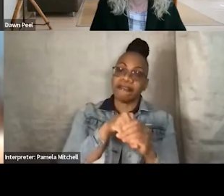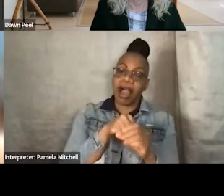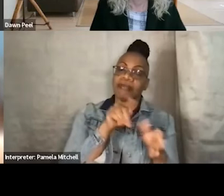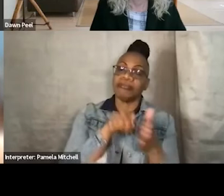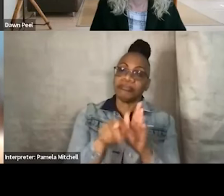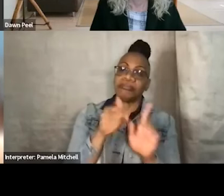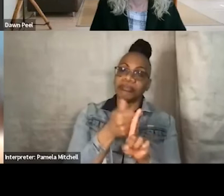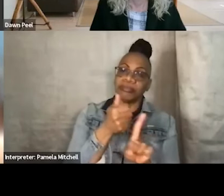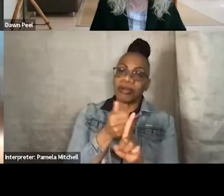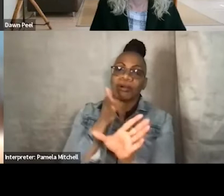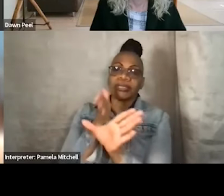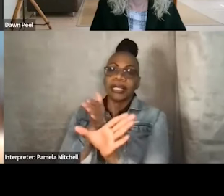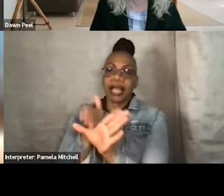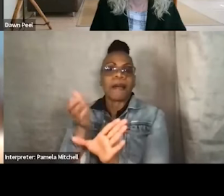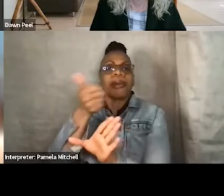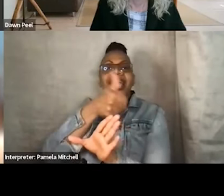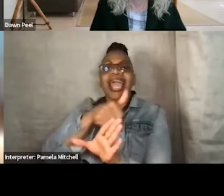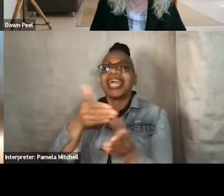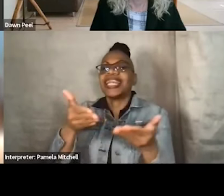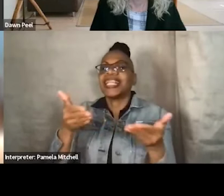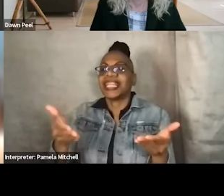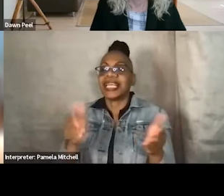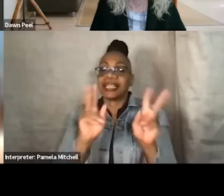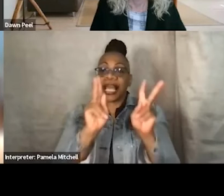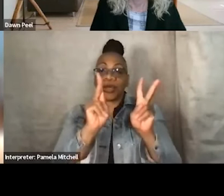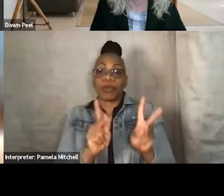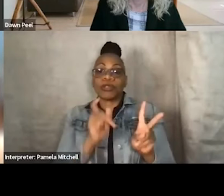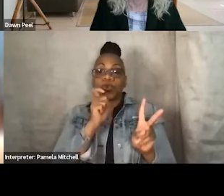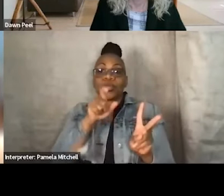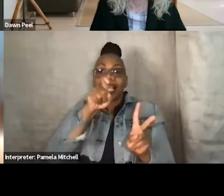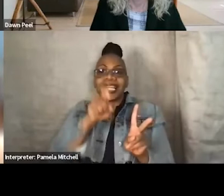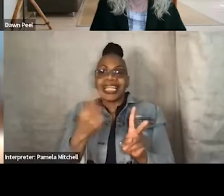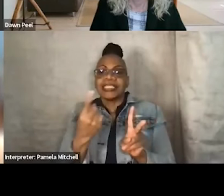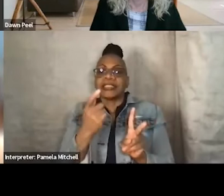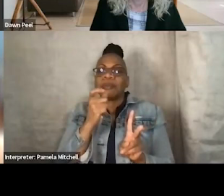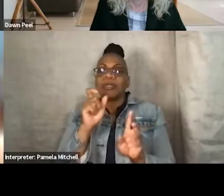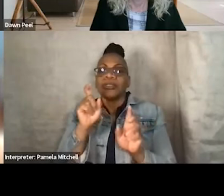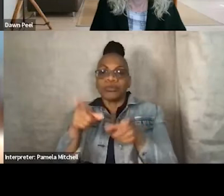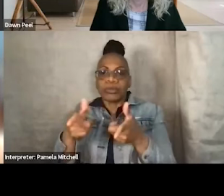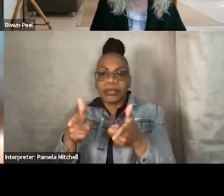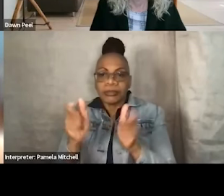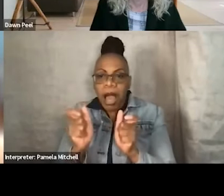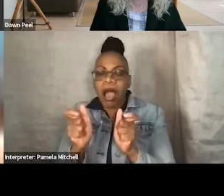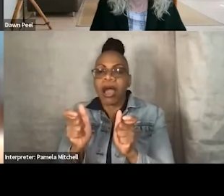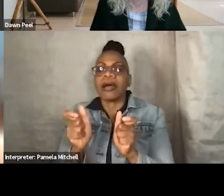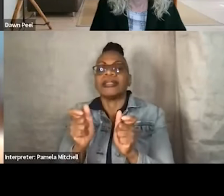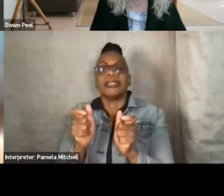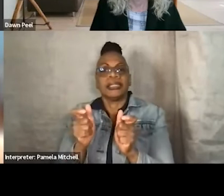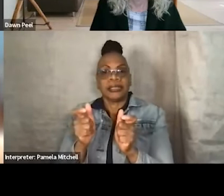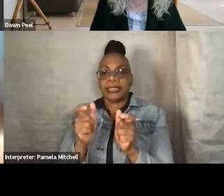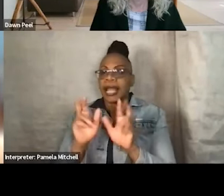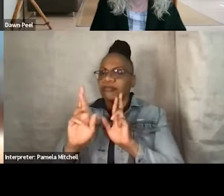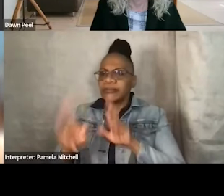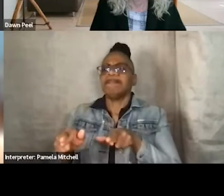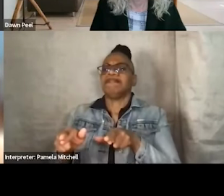But it's anything that puts them in a position where they need someone to respond right away. They can't wait for that appointment the next business day or whatever.